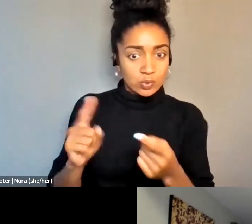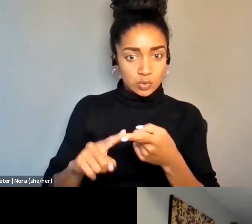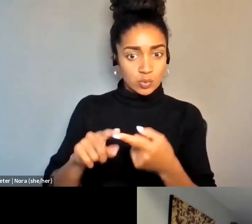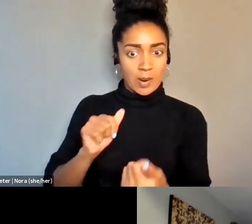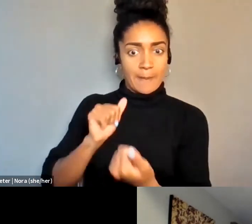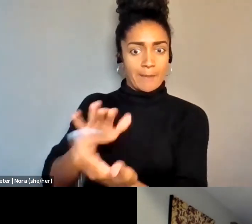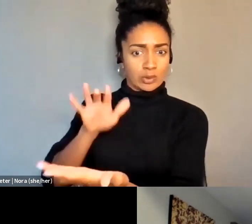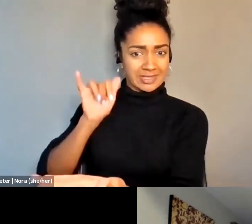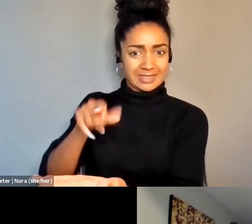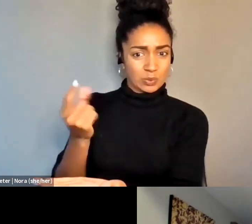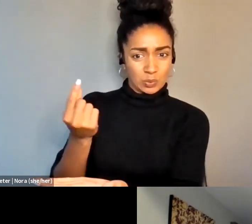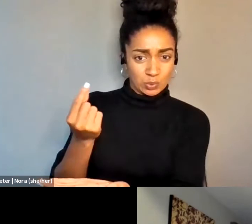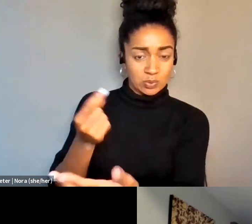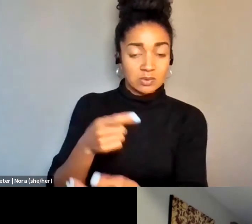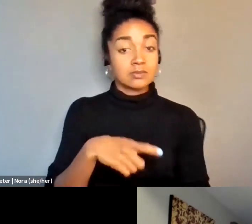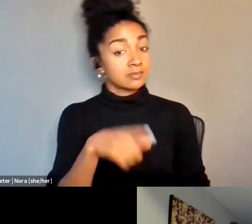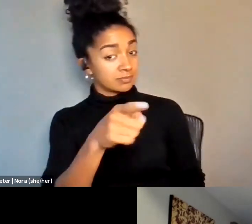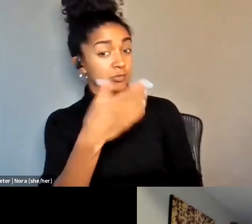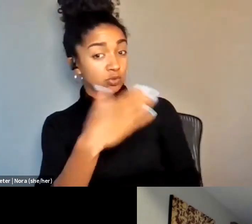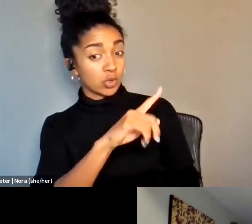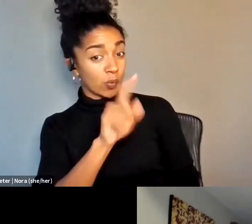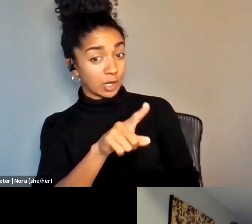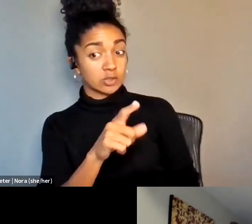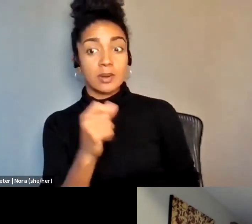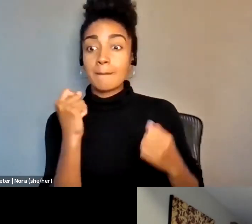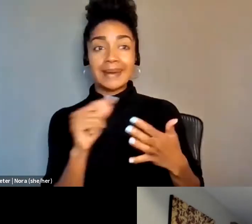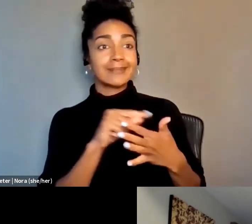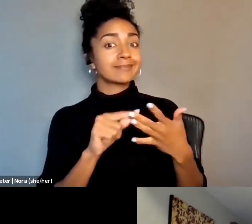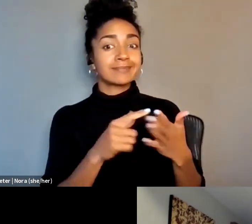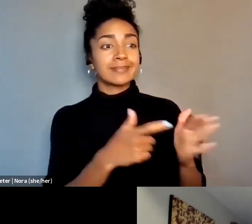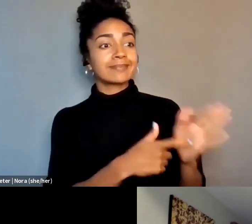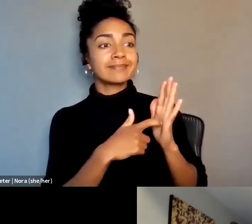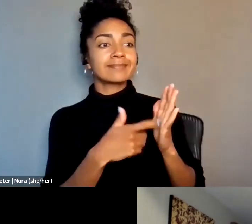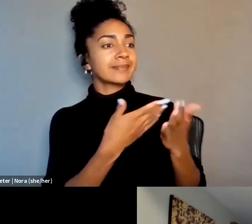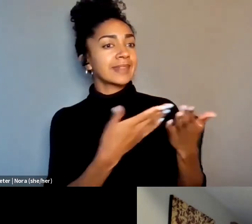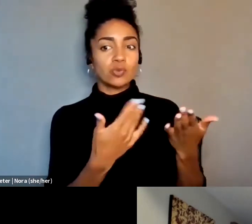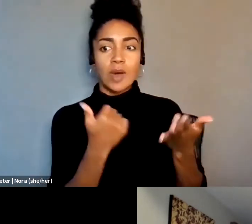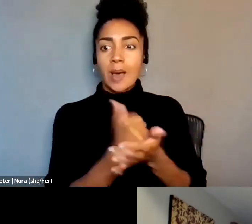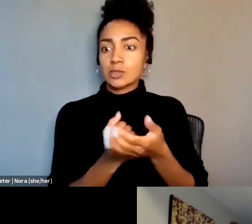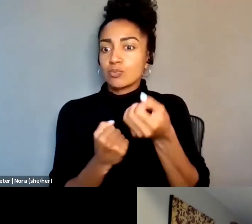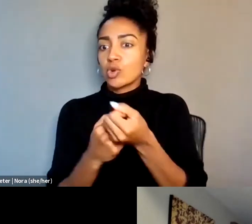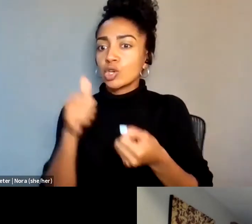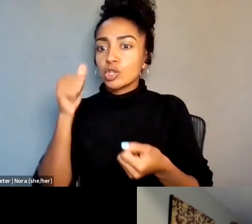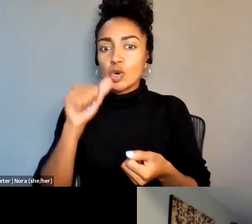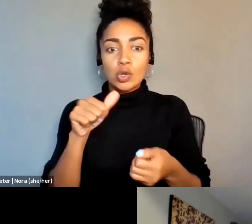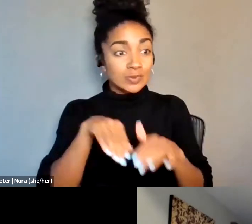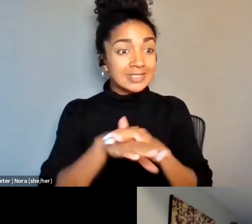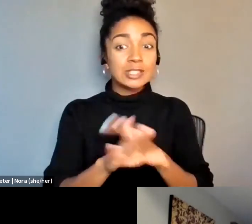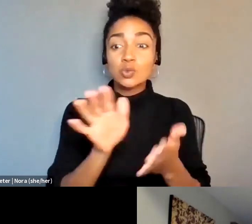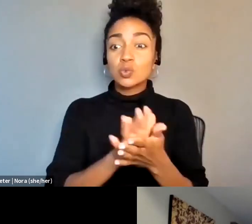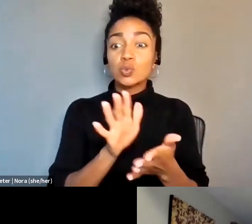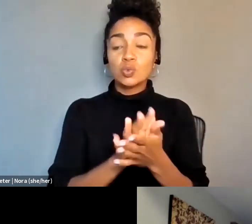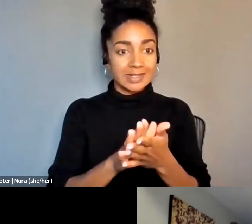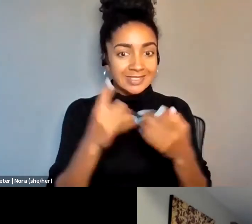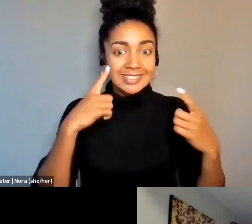and to become fulfilled and able to realize their aspirations,